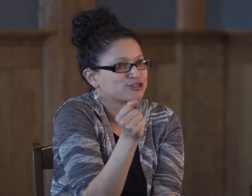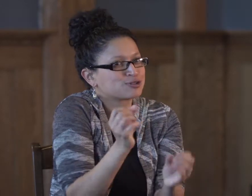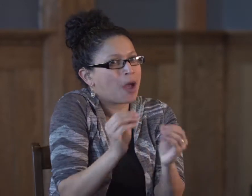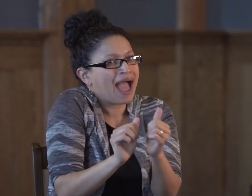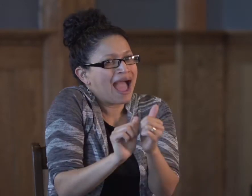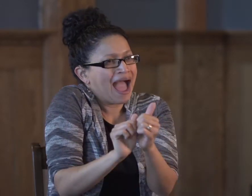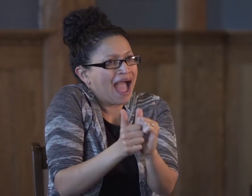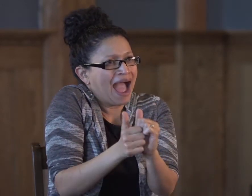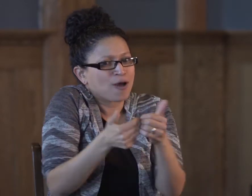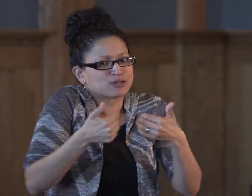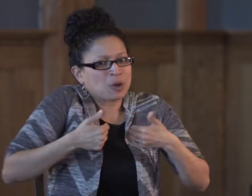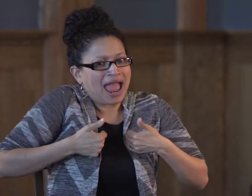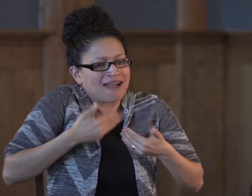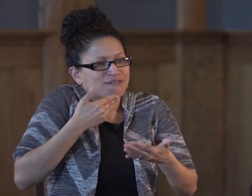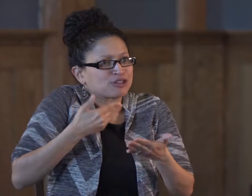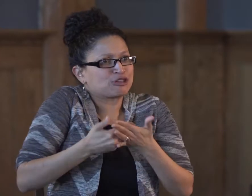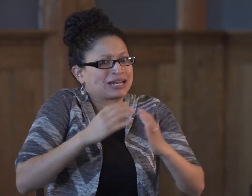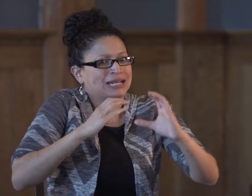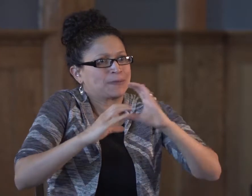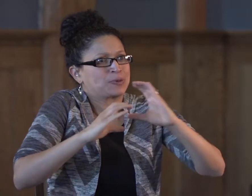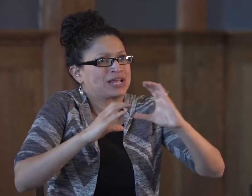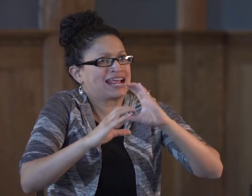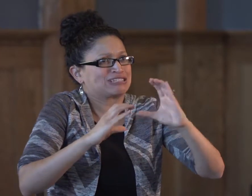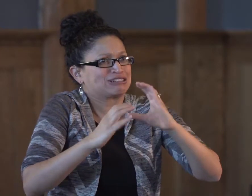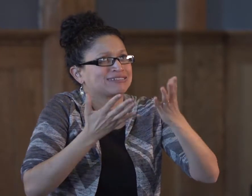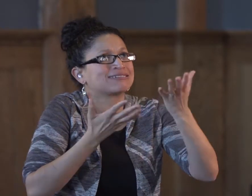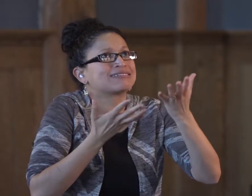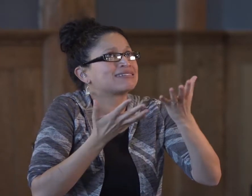lips, so that 30% is even less.